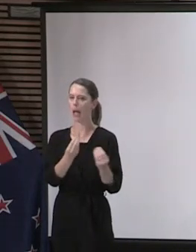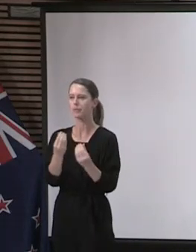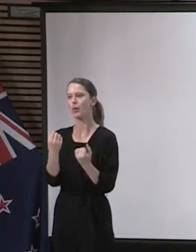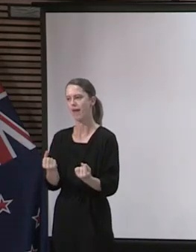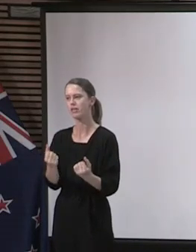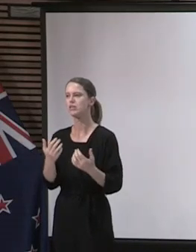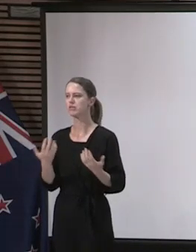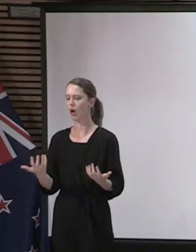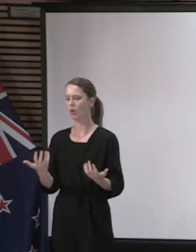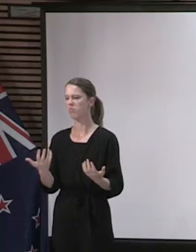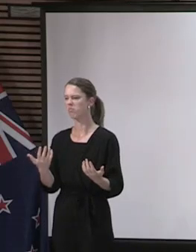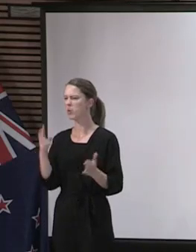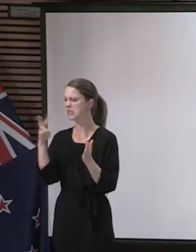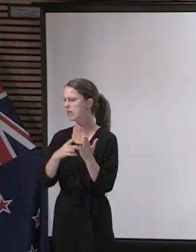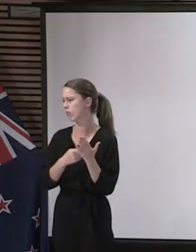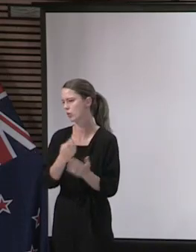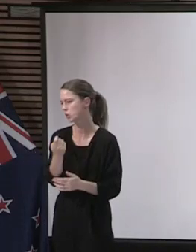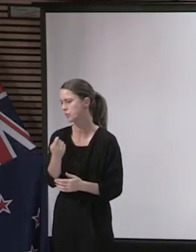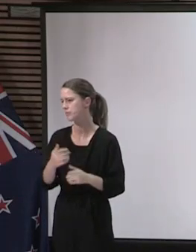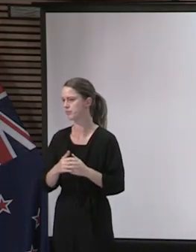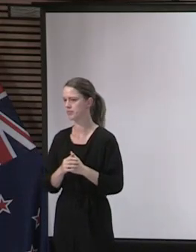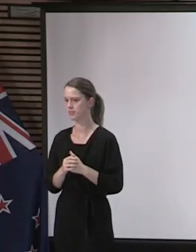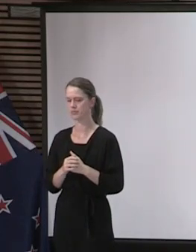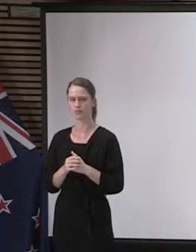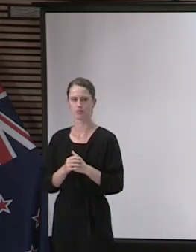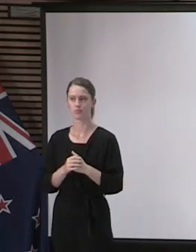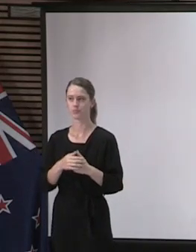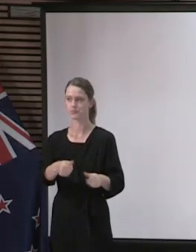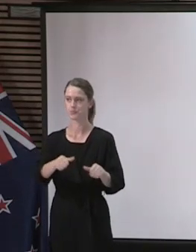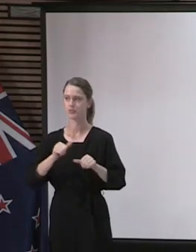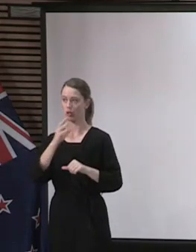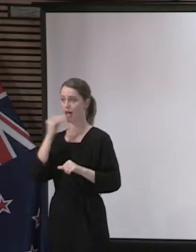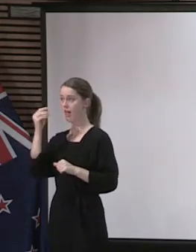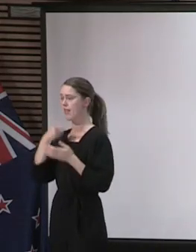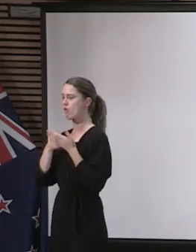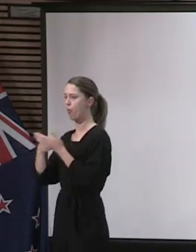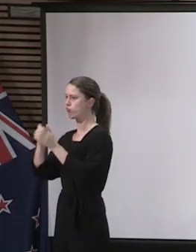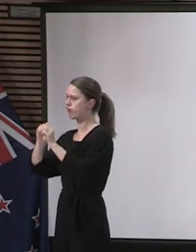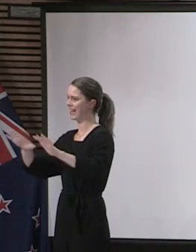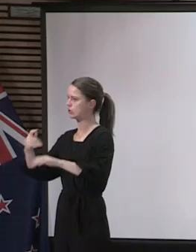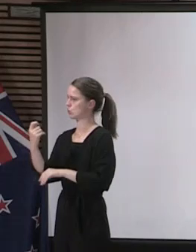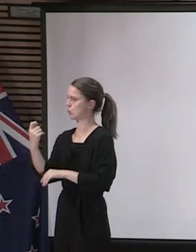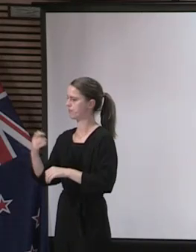what you mitt call a range of small gaps and areas for improvements. So you will see that when you see the report.